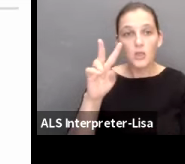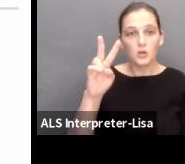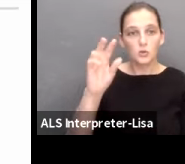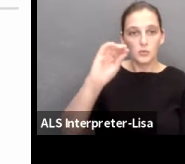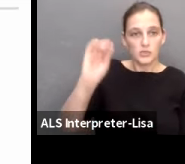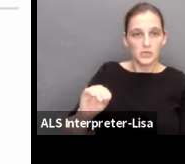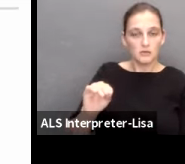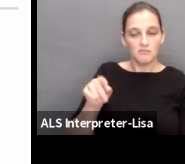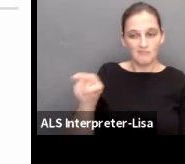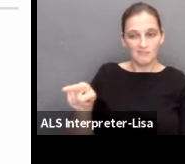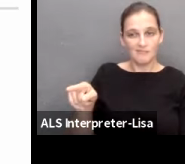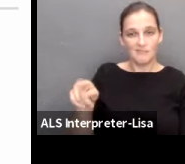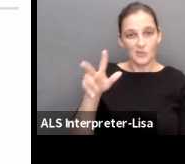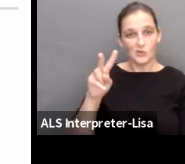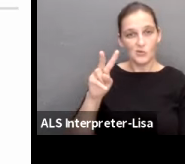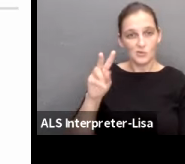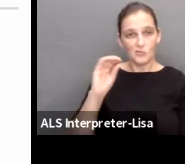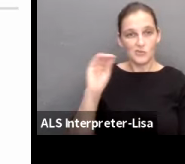have been fully vaccinated so a much smaller number,